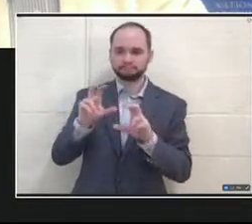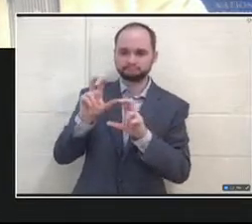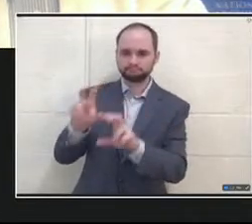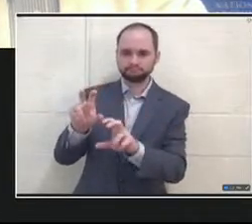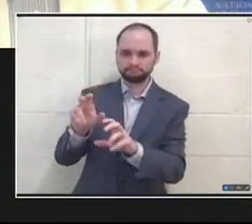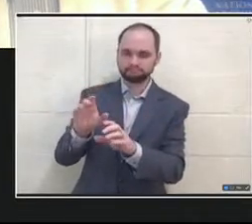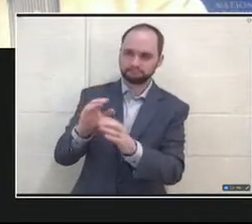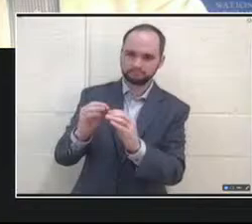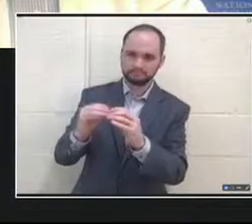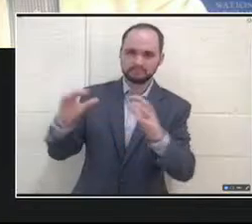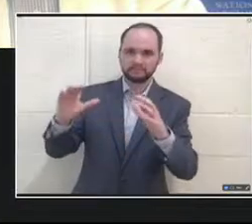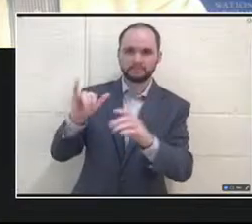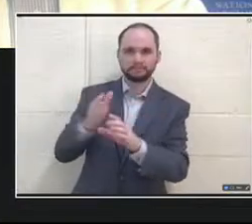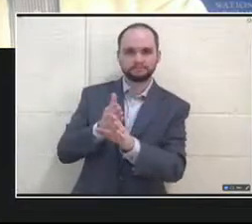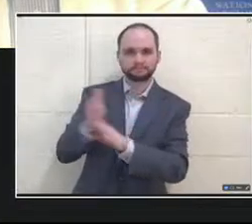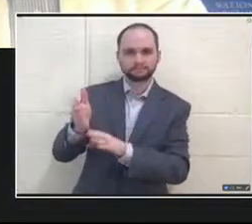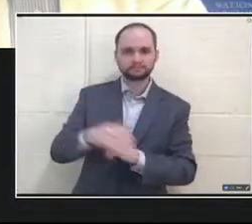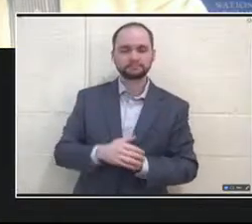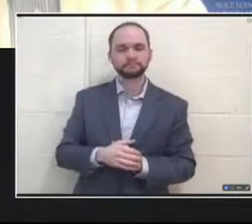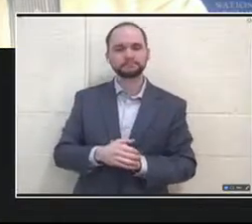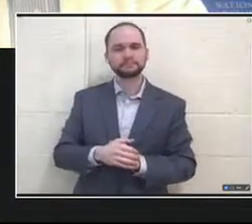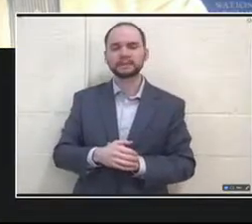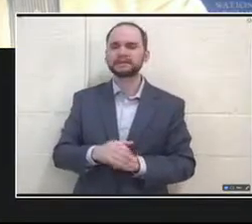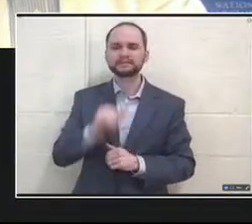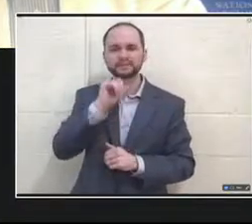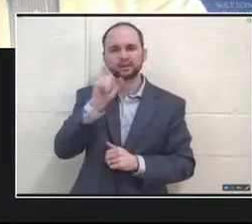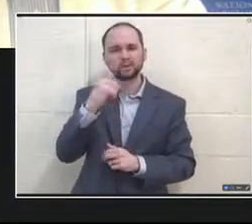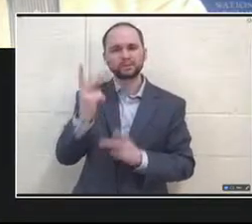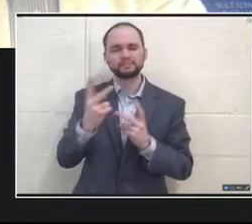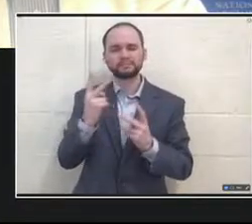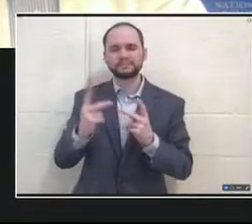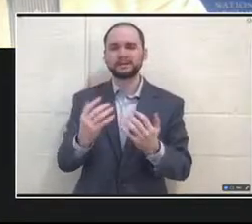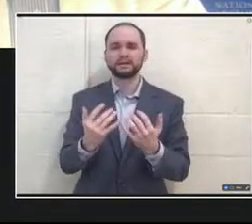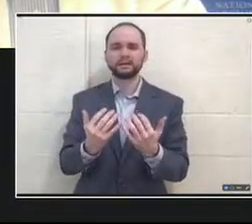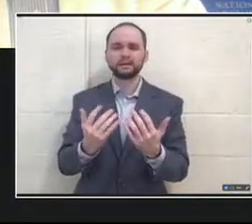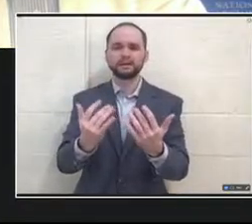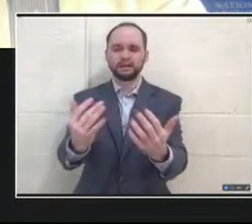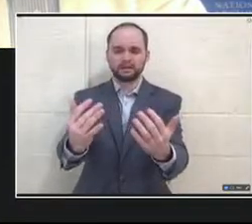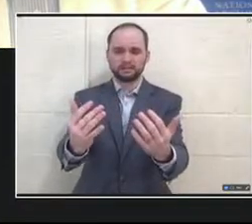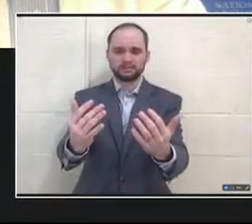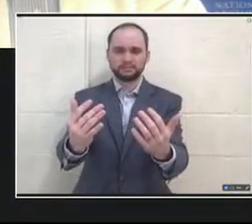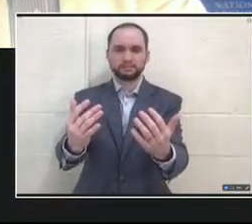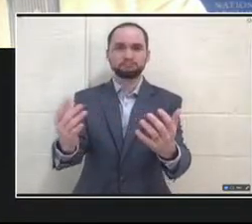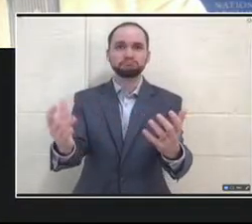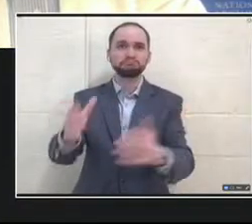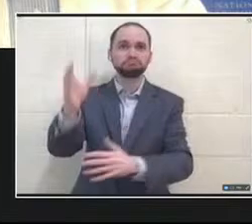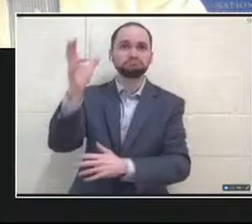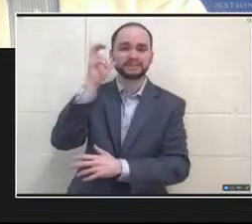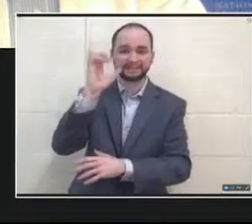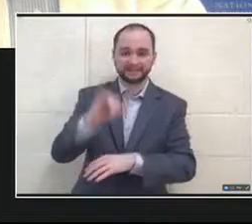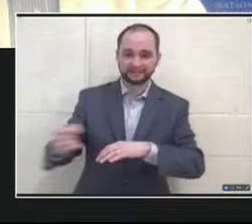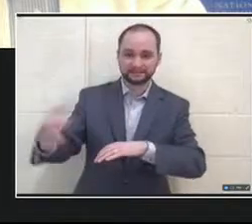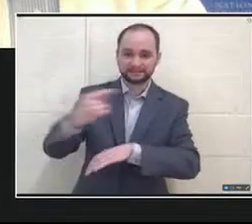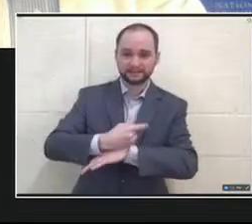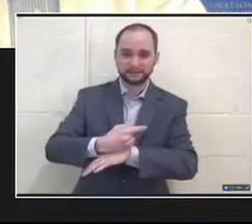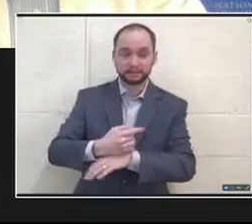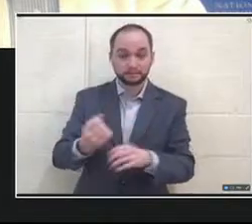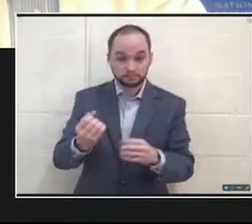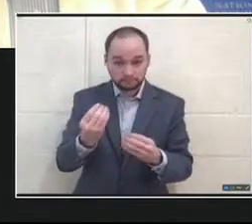for that concert so many people came up to me and said how inspired they were by the concert,